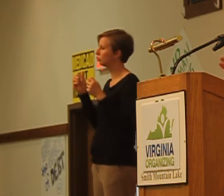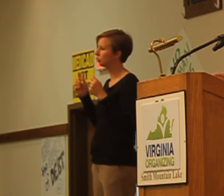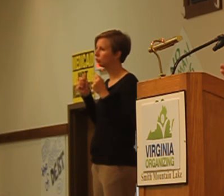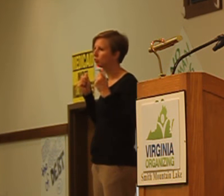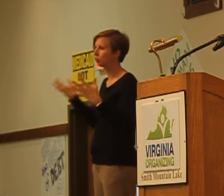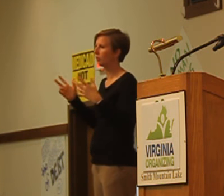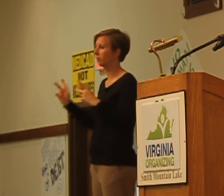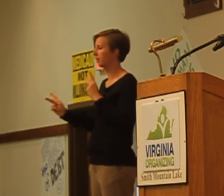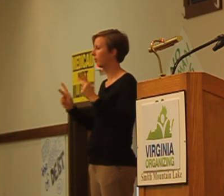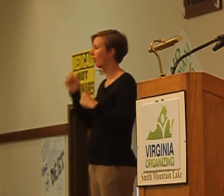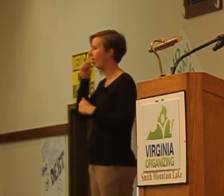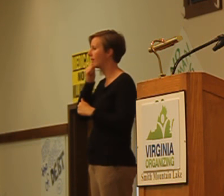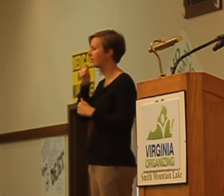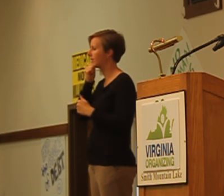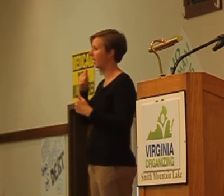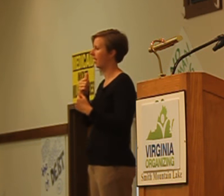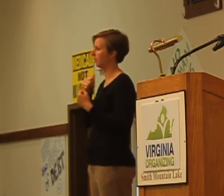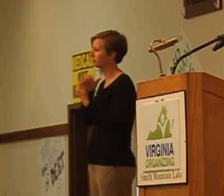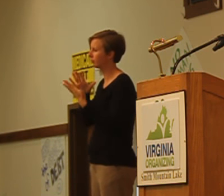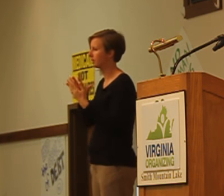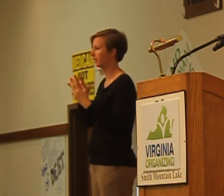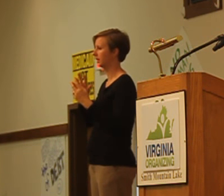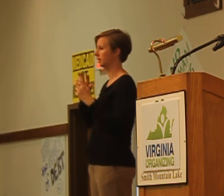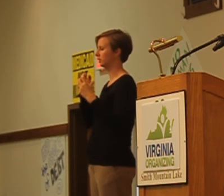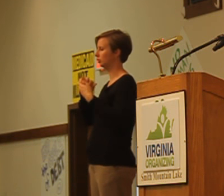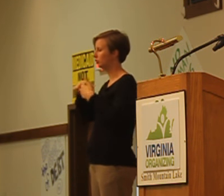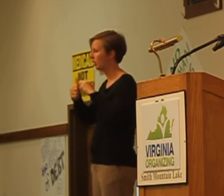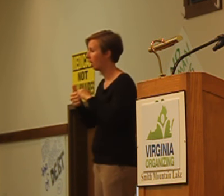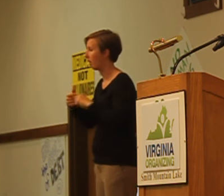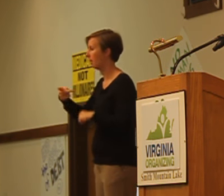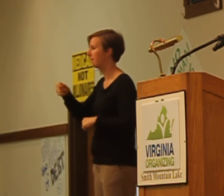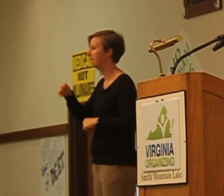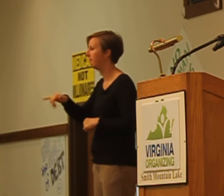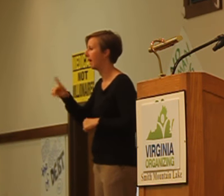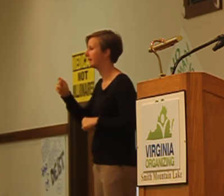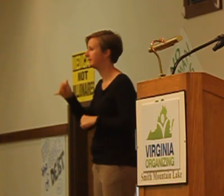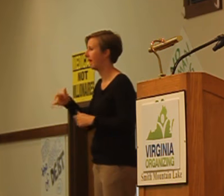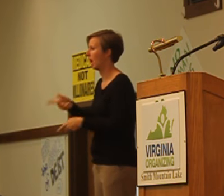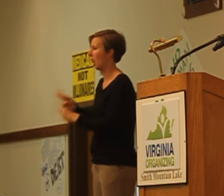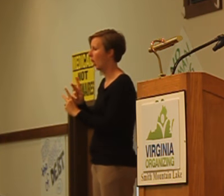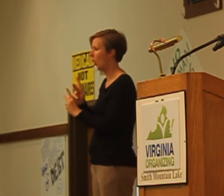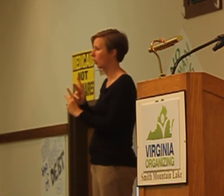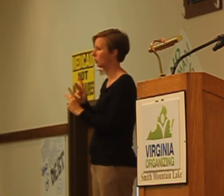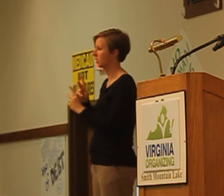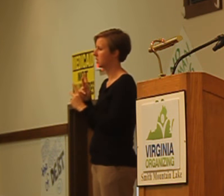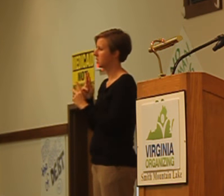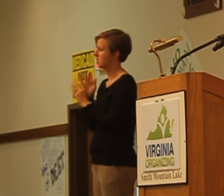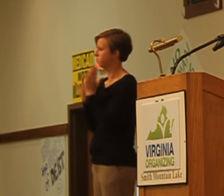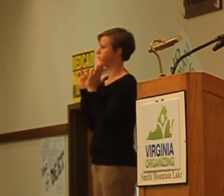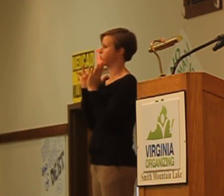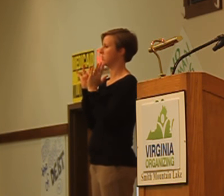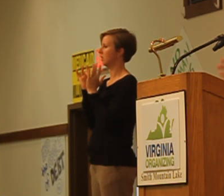that every day are faced with these issues, are faced with the payday loans, have been told sorry, you're not able to come to this meeting